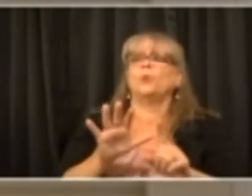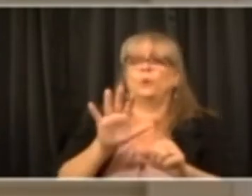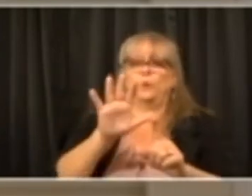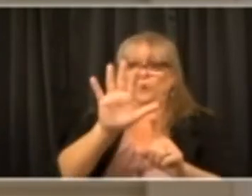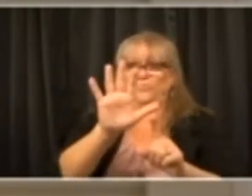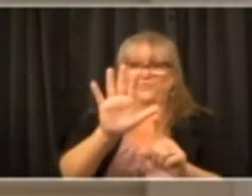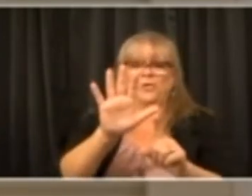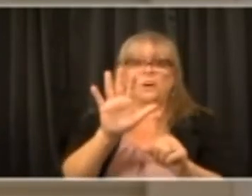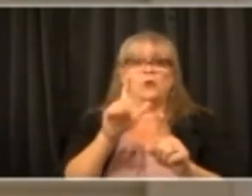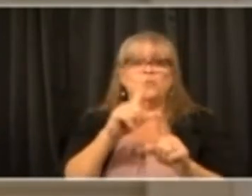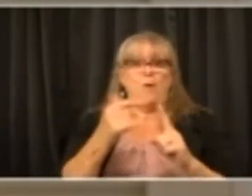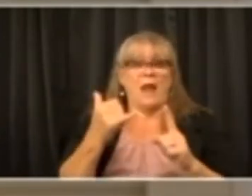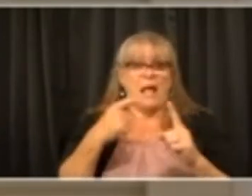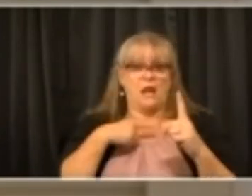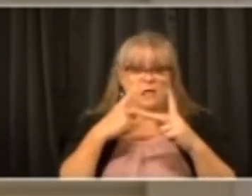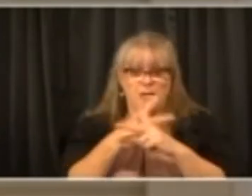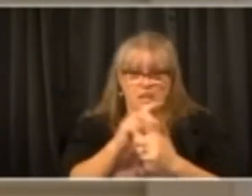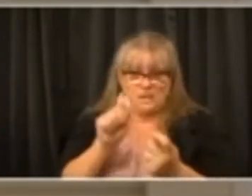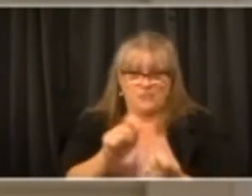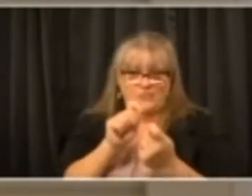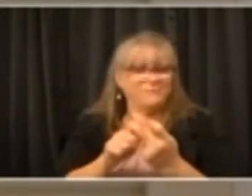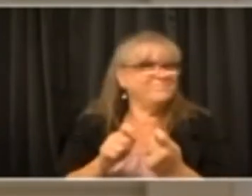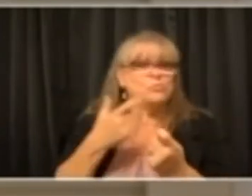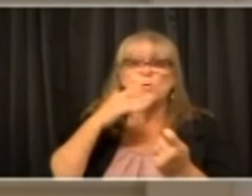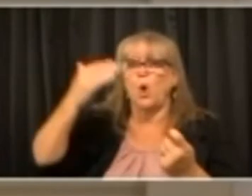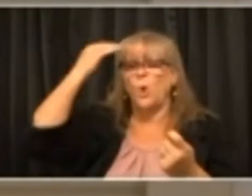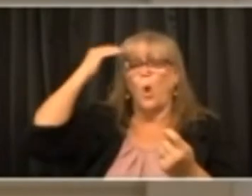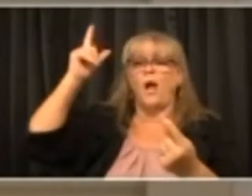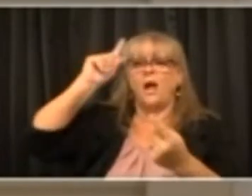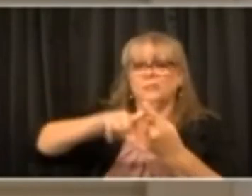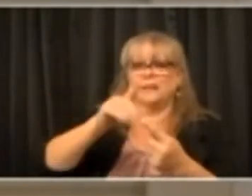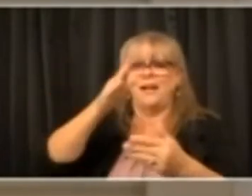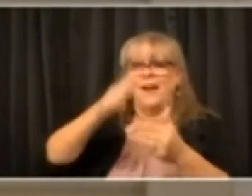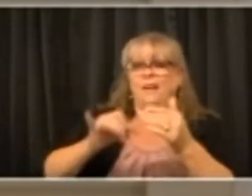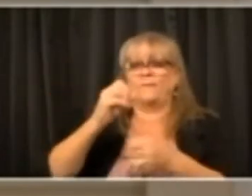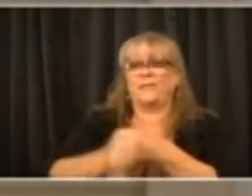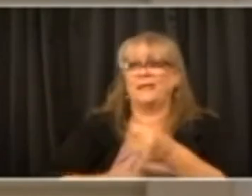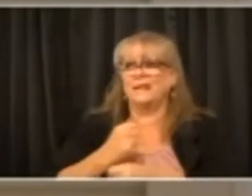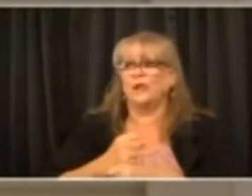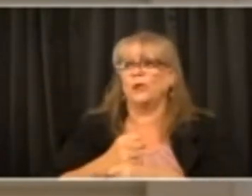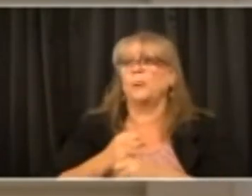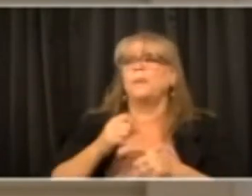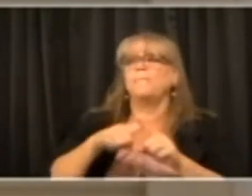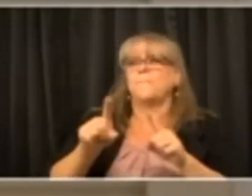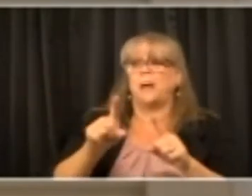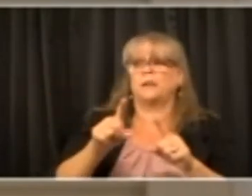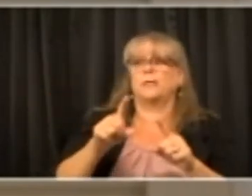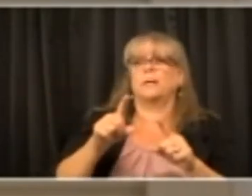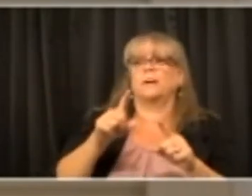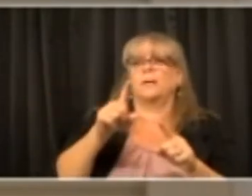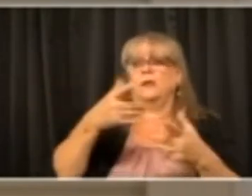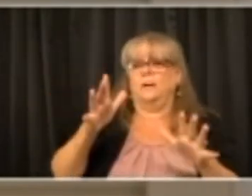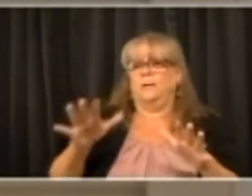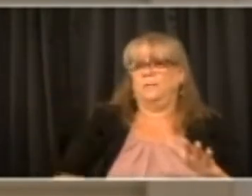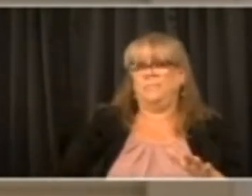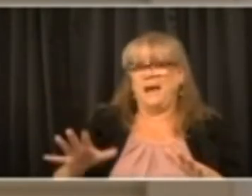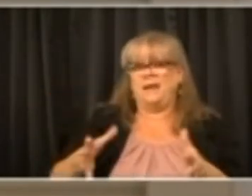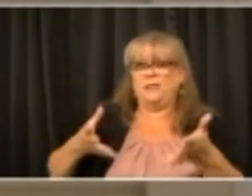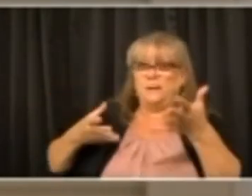but we do know that we've spent approximately 10 million 500 000 ten and a half million on state suppression costs and it does